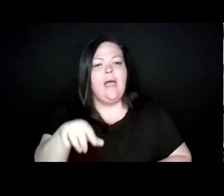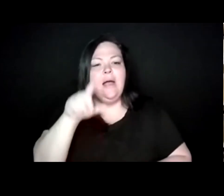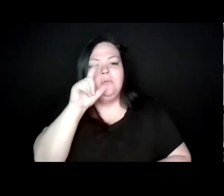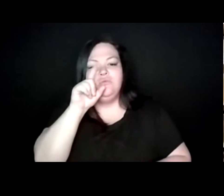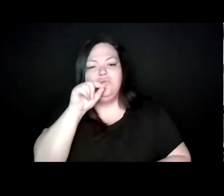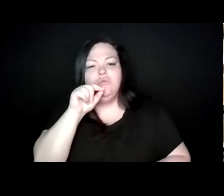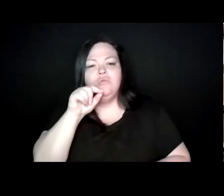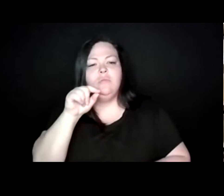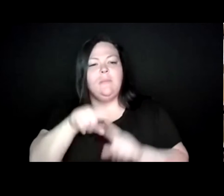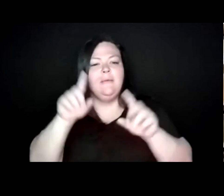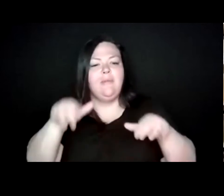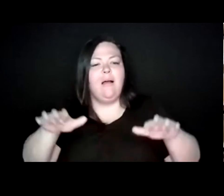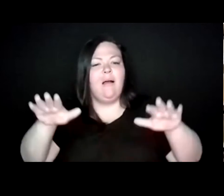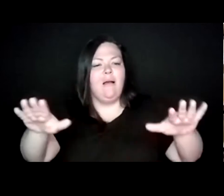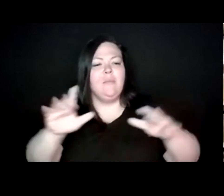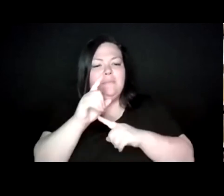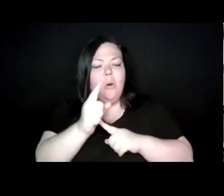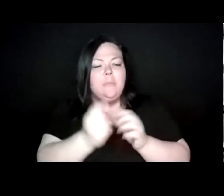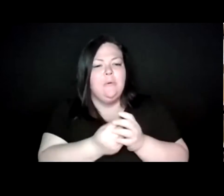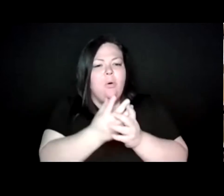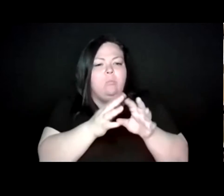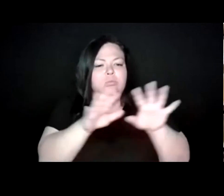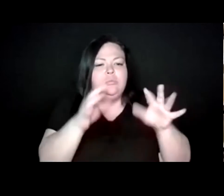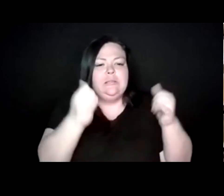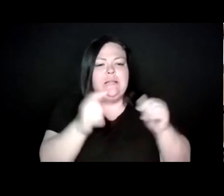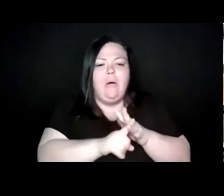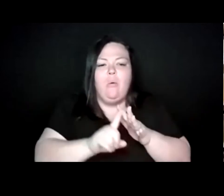within moments of hatching and/ burrowing solo out of the warm/